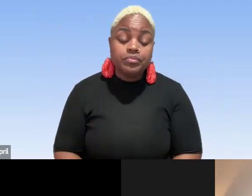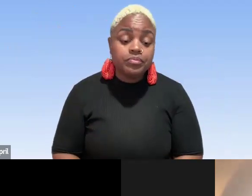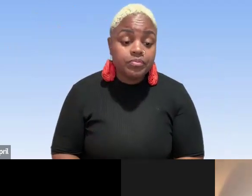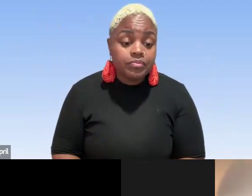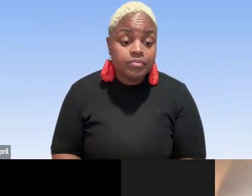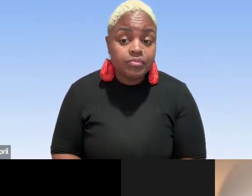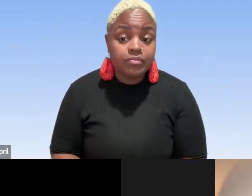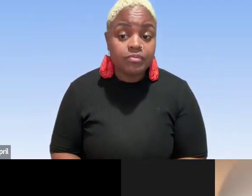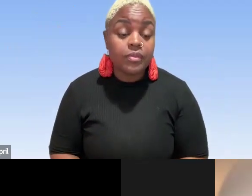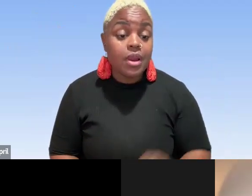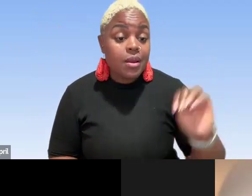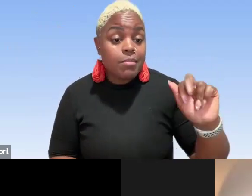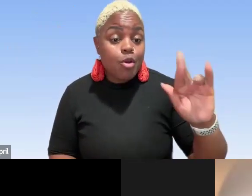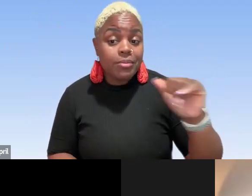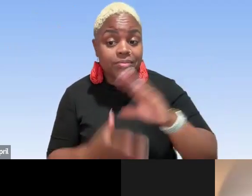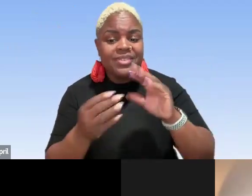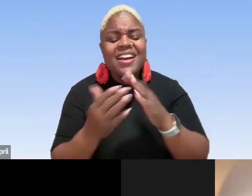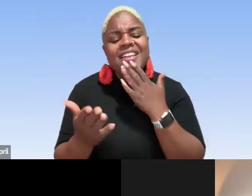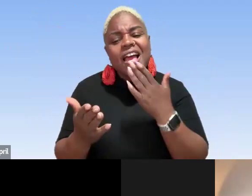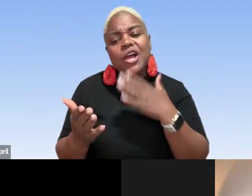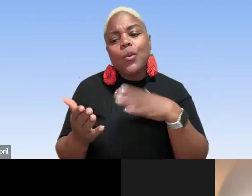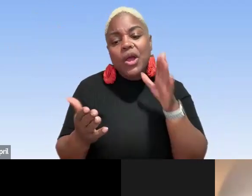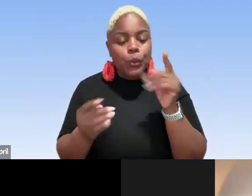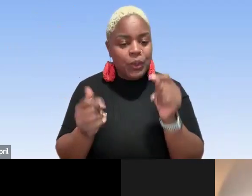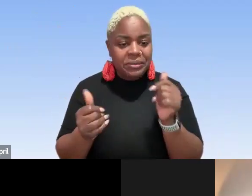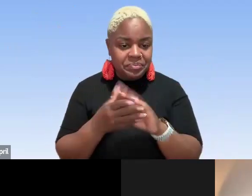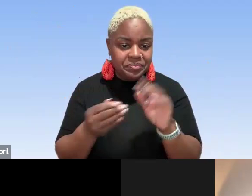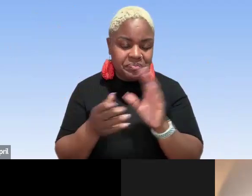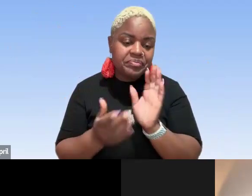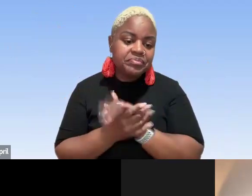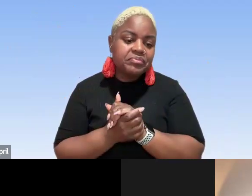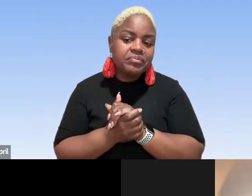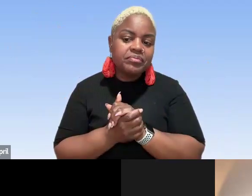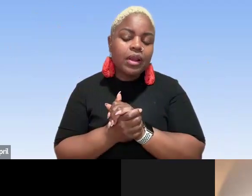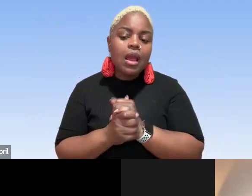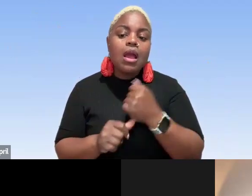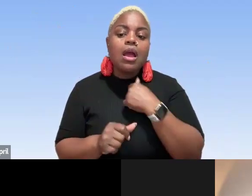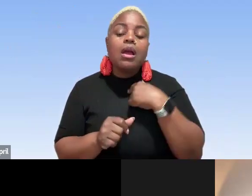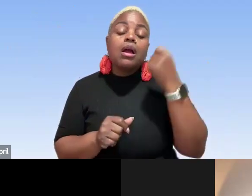I'll make it super quick. Um, I personally, when we talk about ableism, I'm,